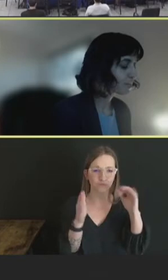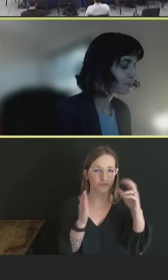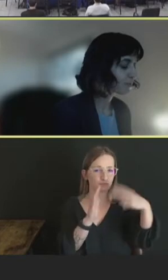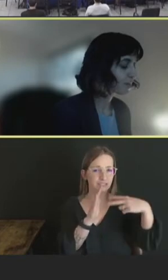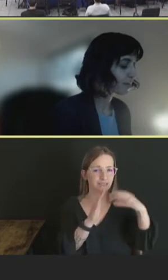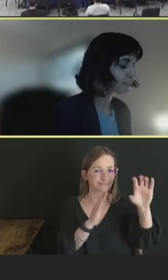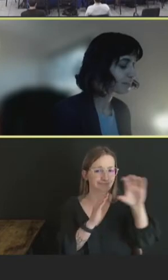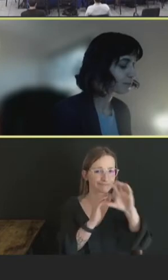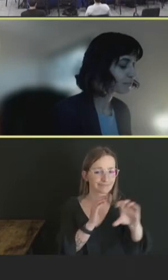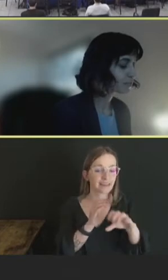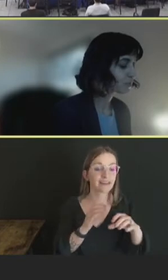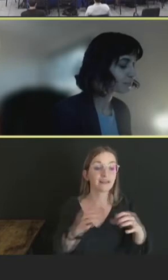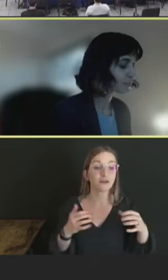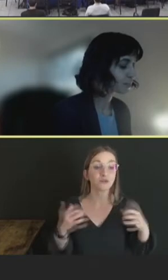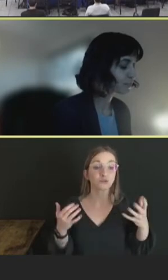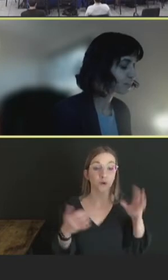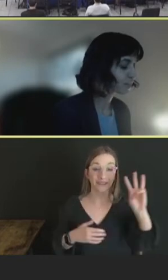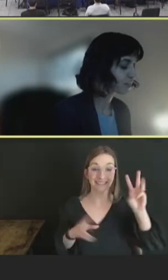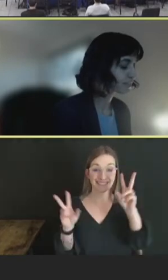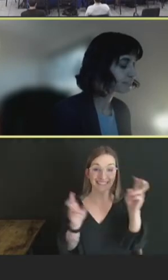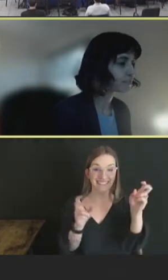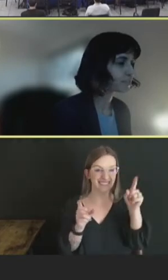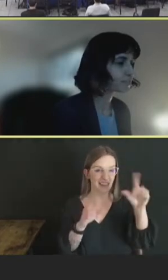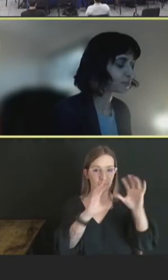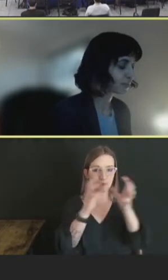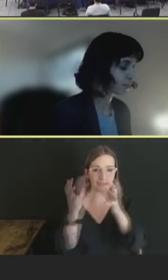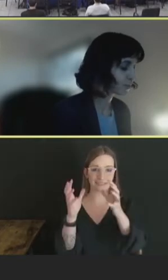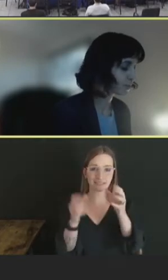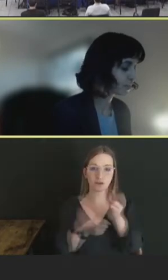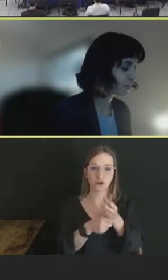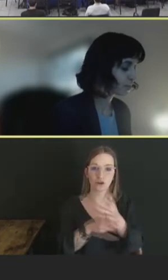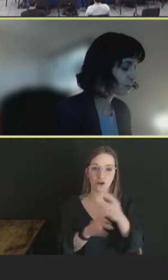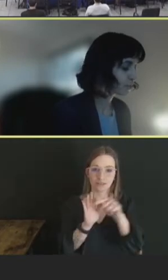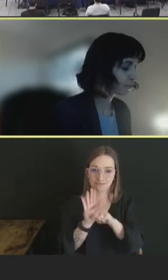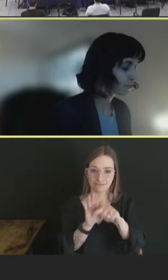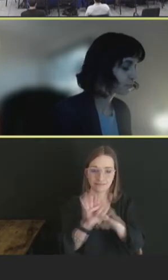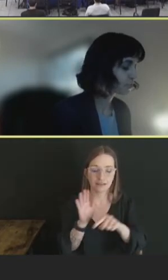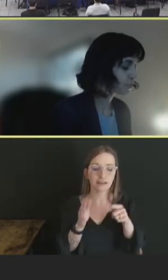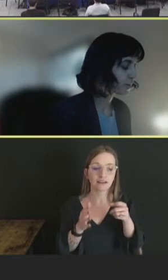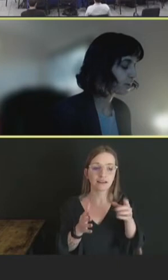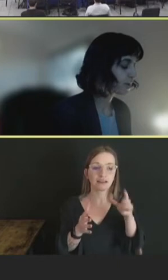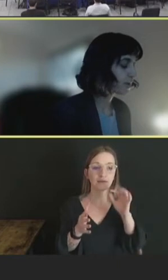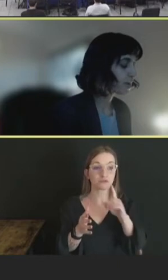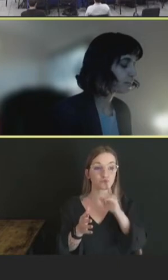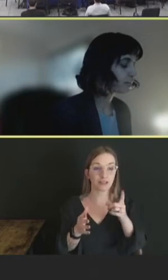have been at the center of global discussions on vaccine safety during the early 21st century. And